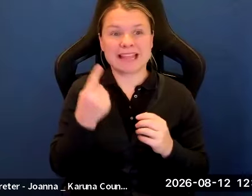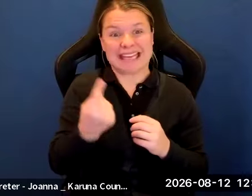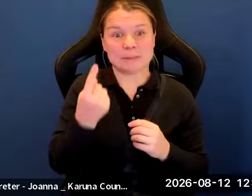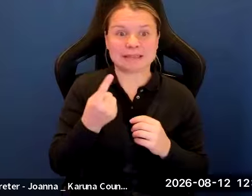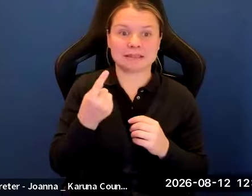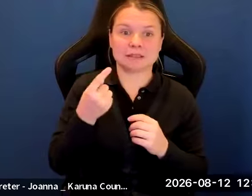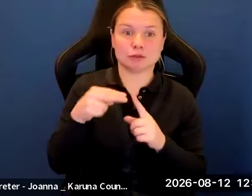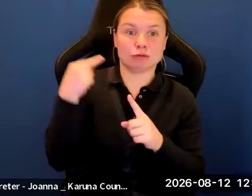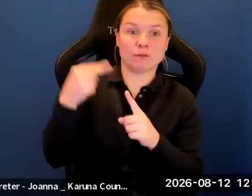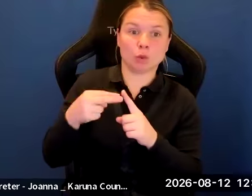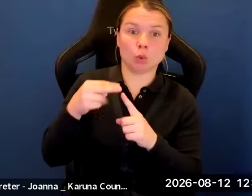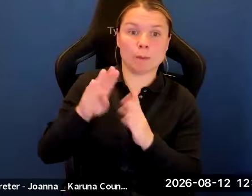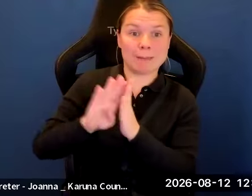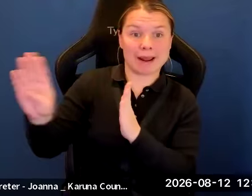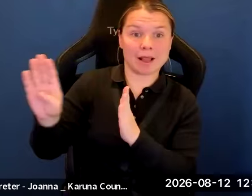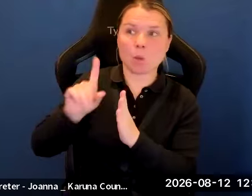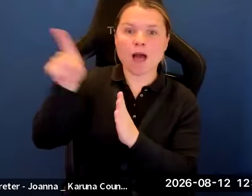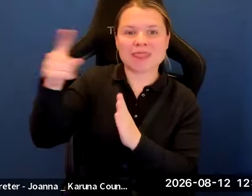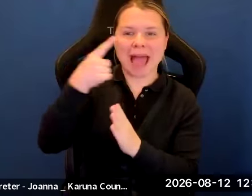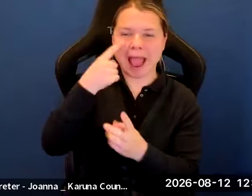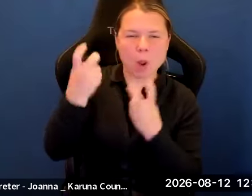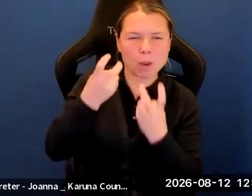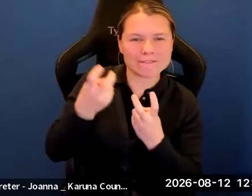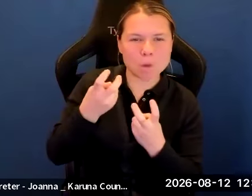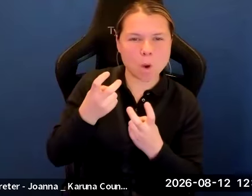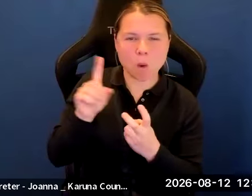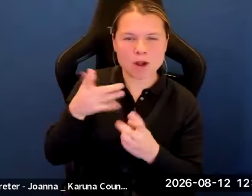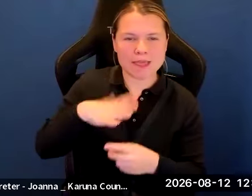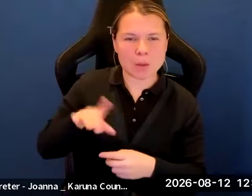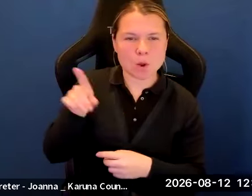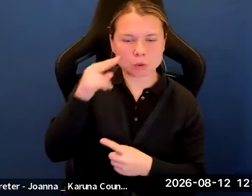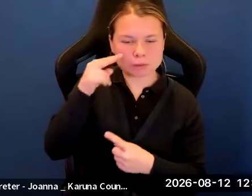actually outlines in detail what